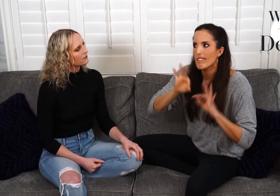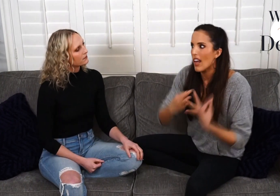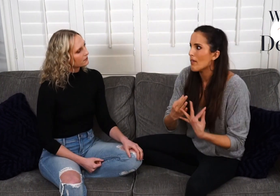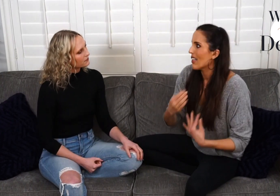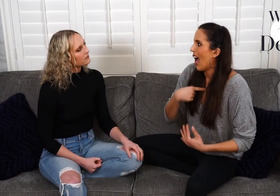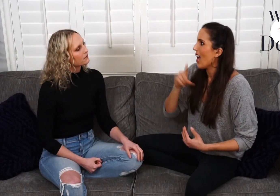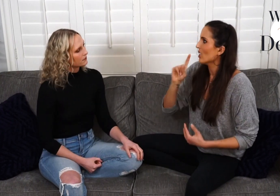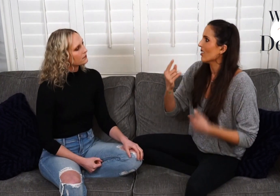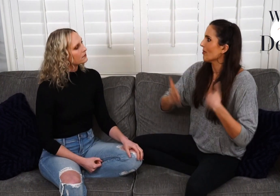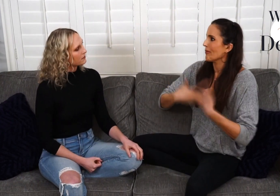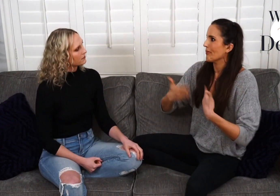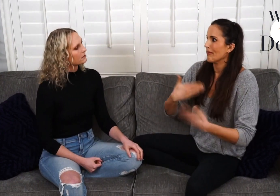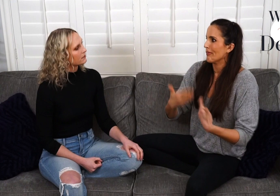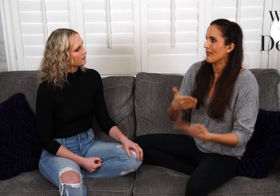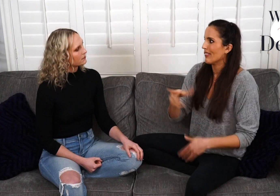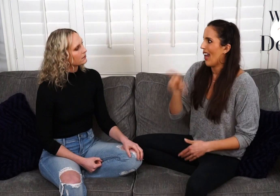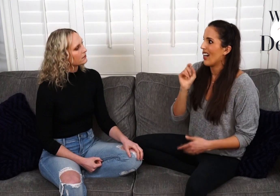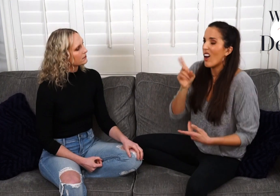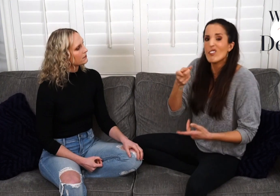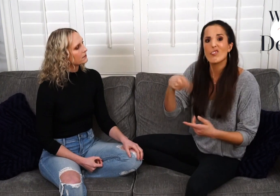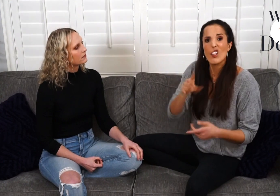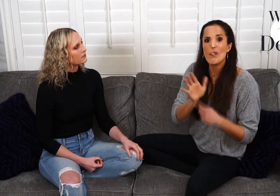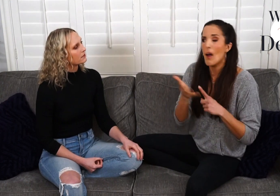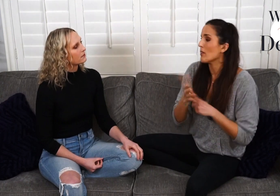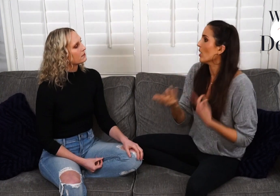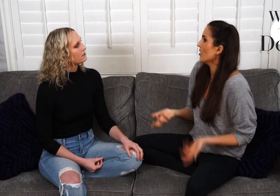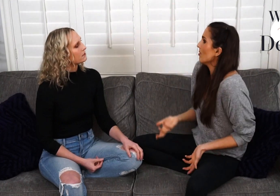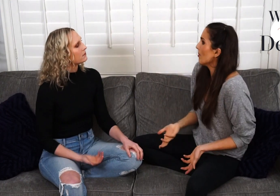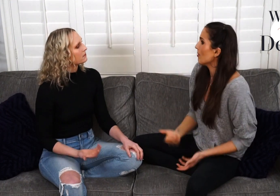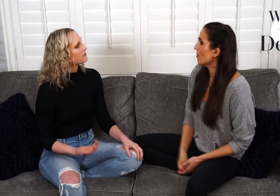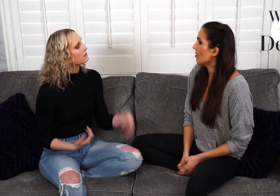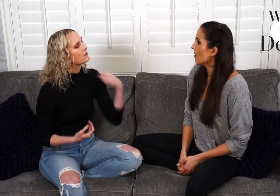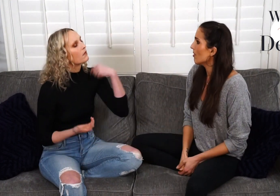they came from a Deaf family. I just kind of went along with it and I'm like, oh, yeah they’re just popular.